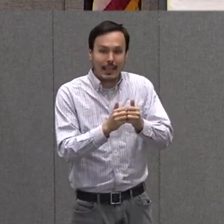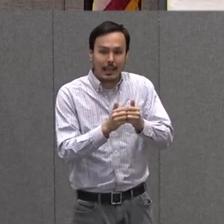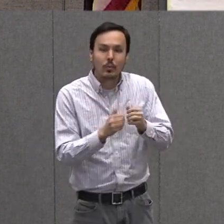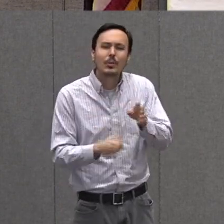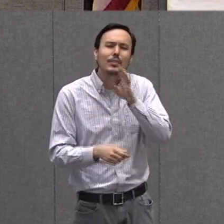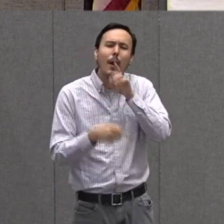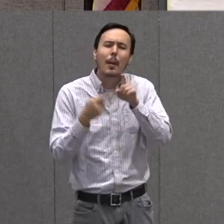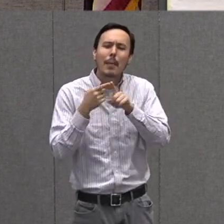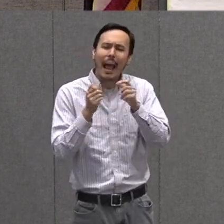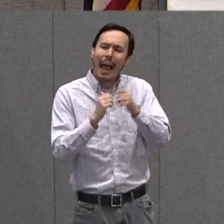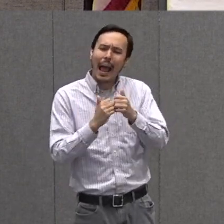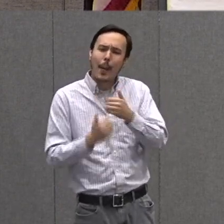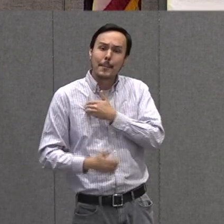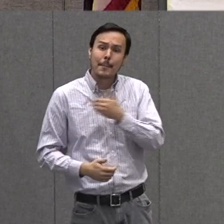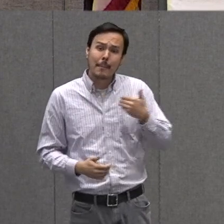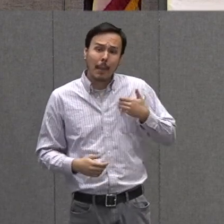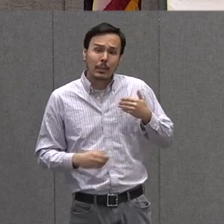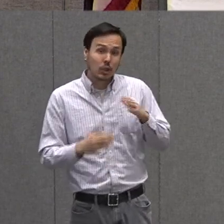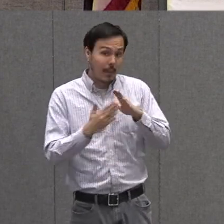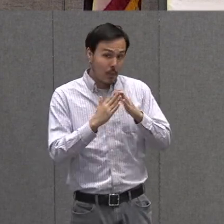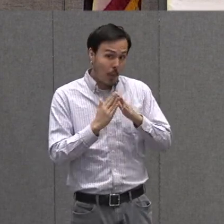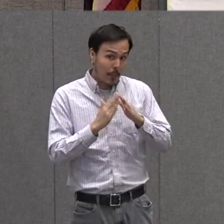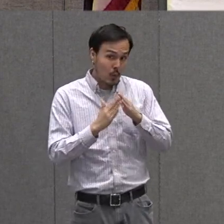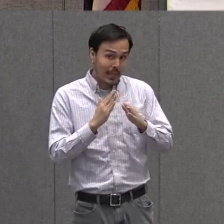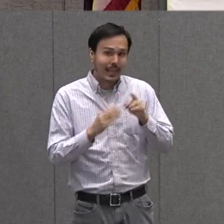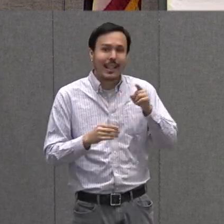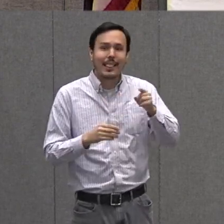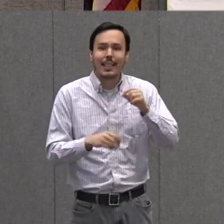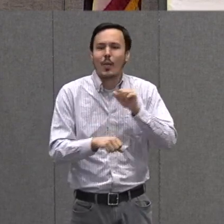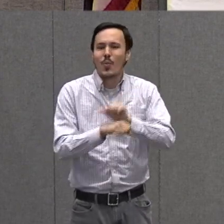work together to make the world a better place.